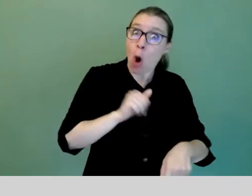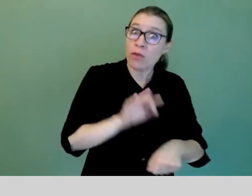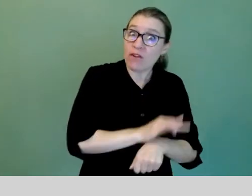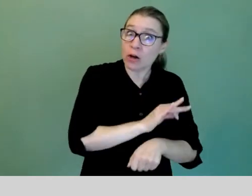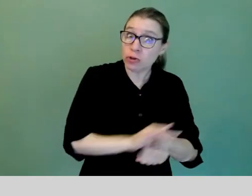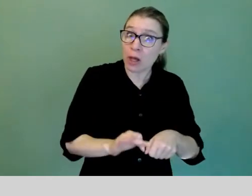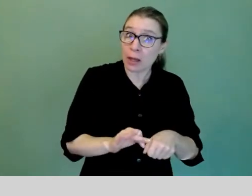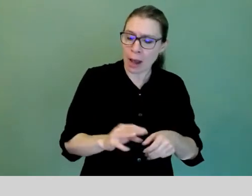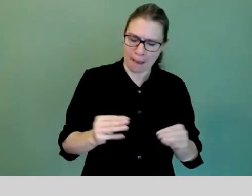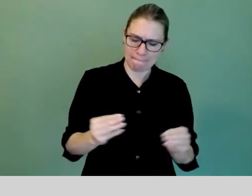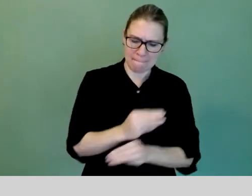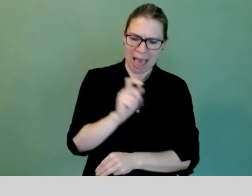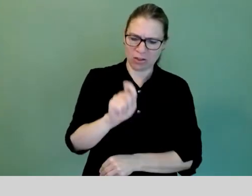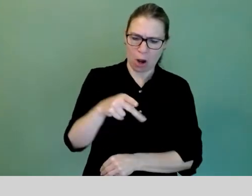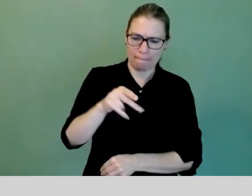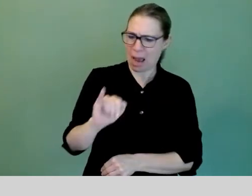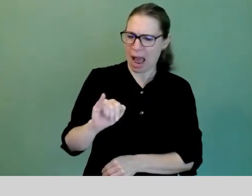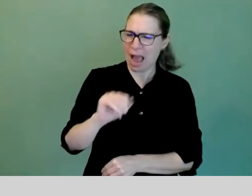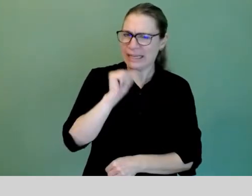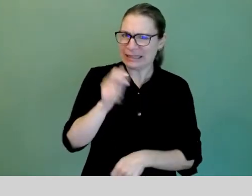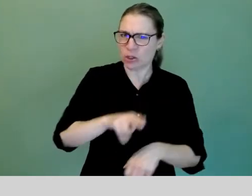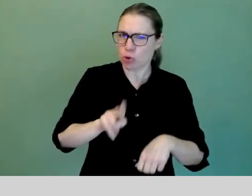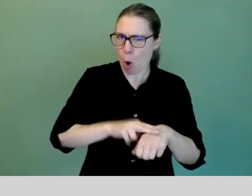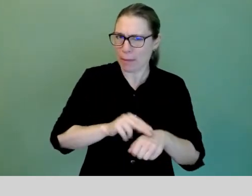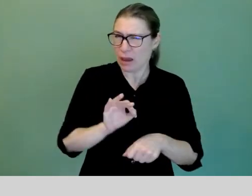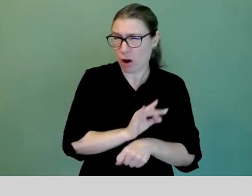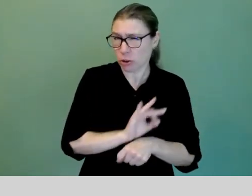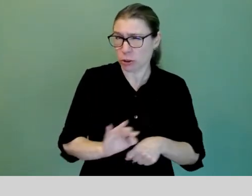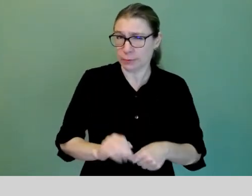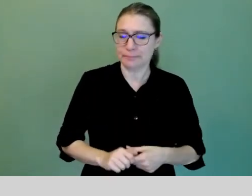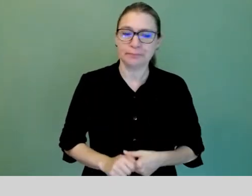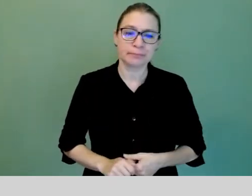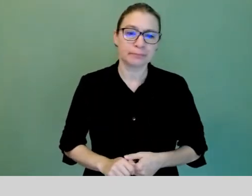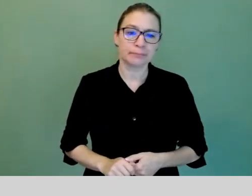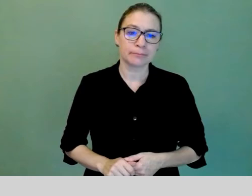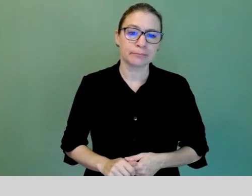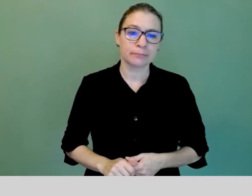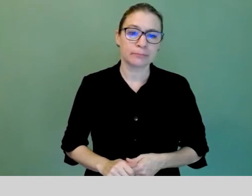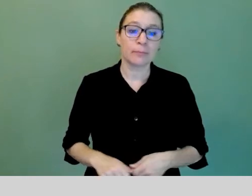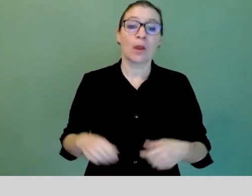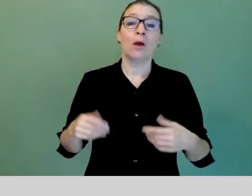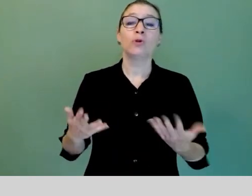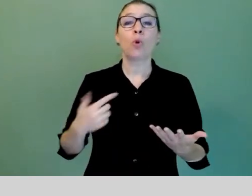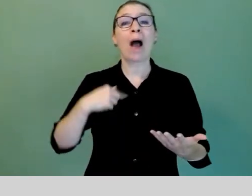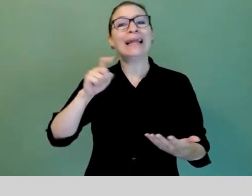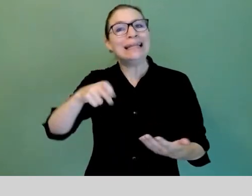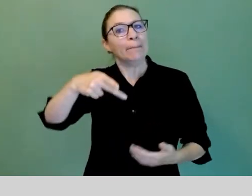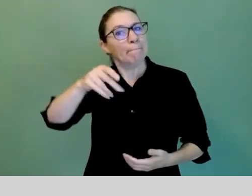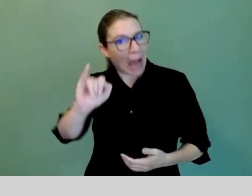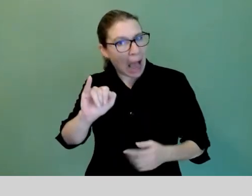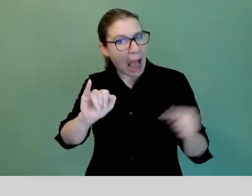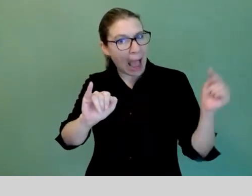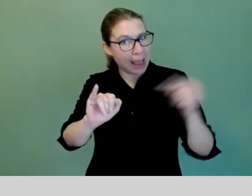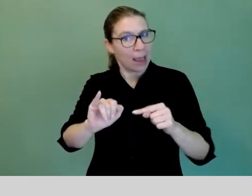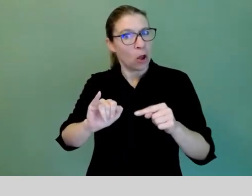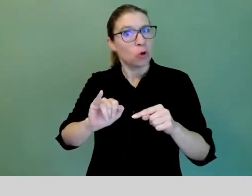and math.pi isn't normally a function. So I need pi to be a function,